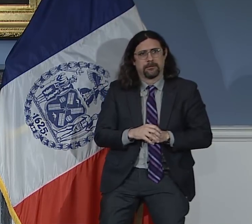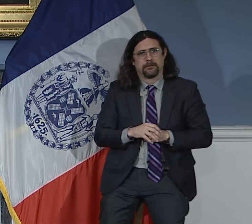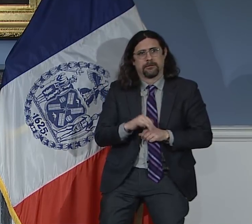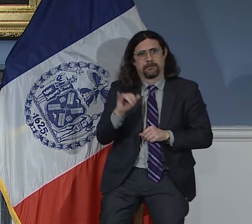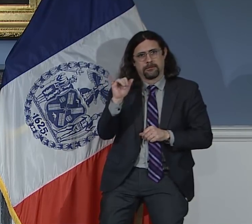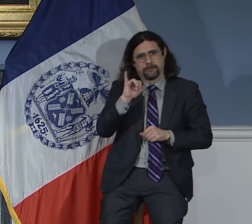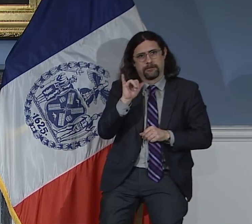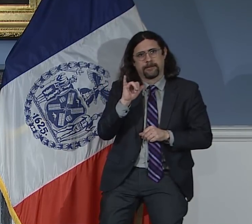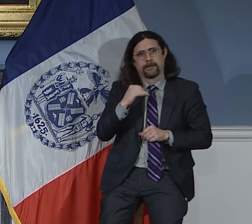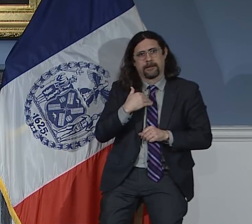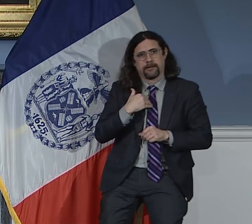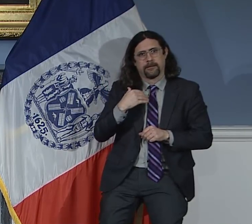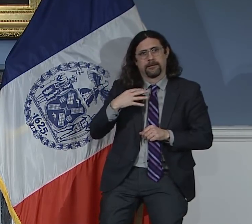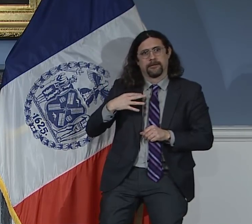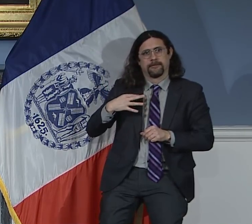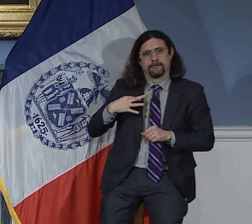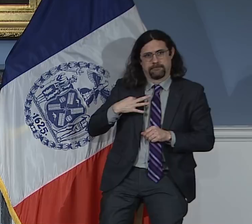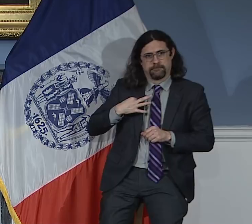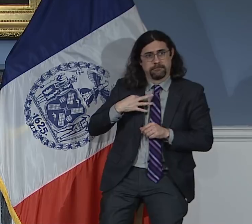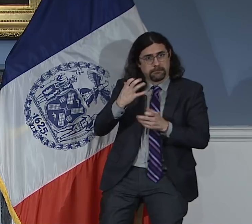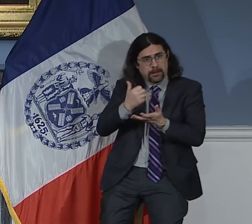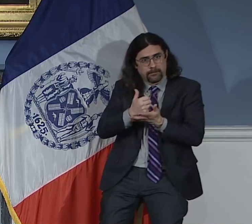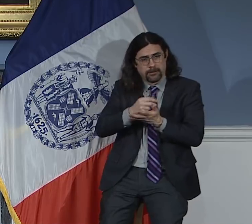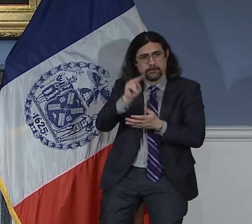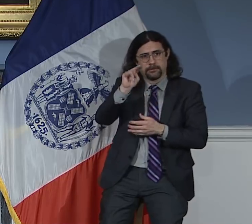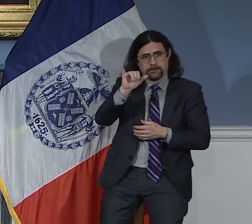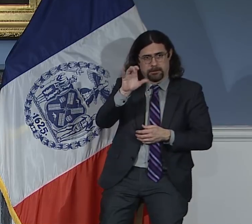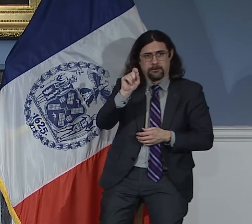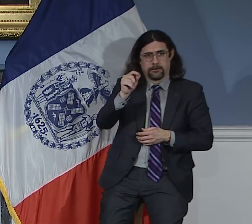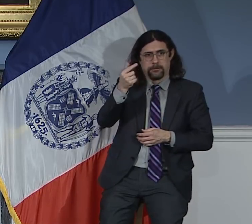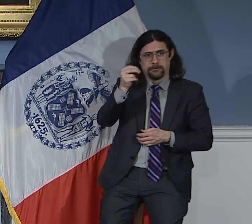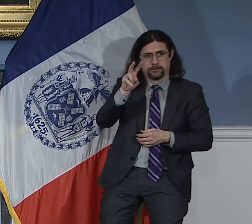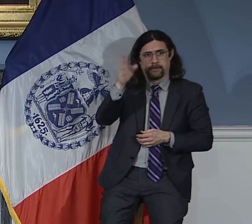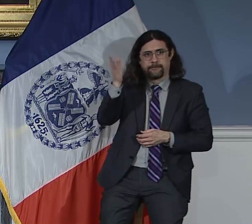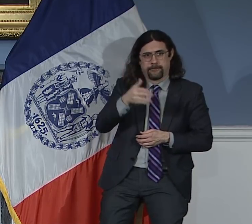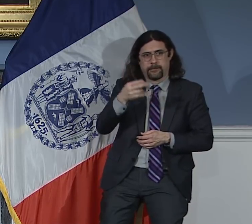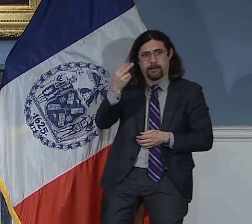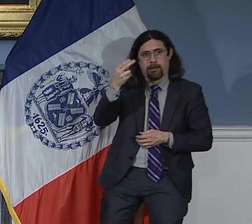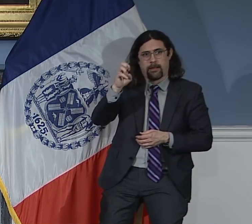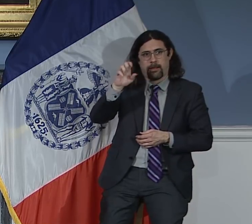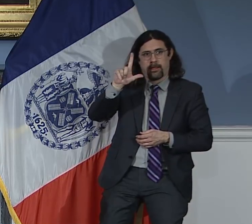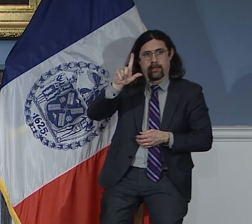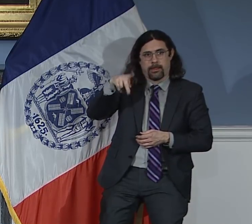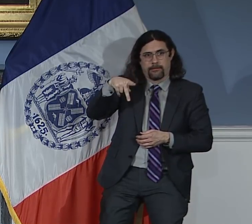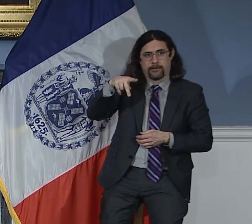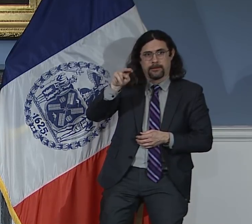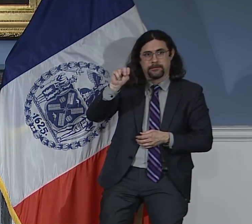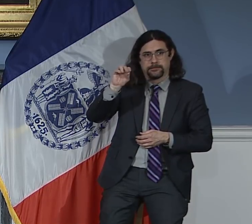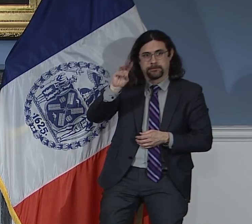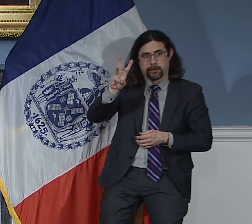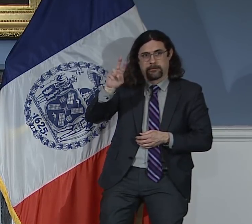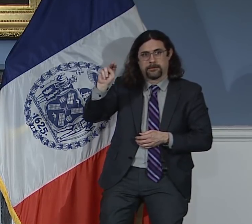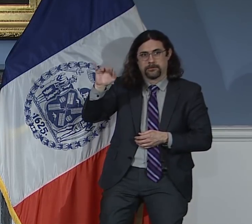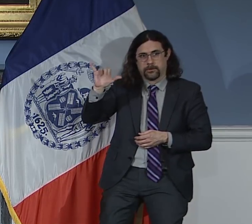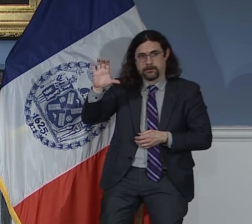NYC.GOV/HELPNOWNY C. NYC.GOV/HELPNOWNY